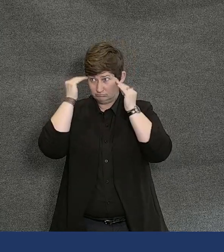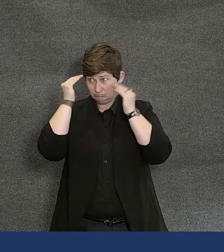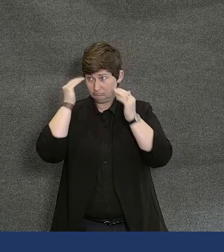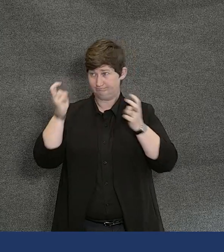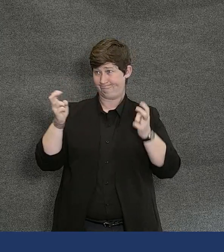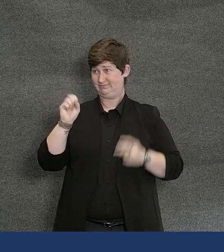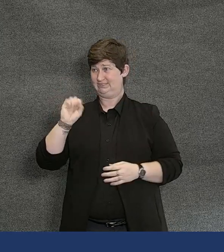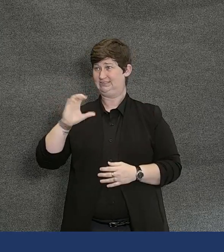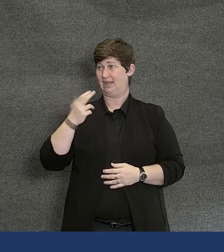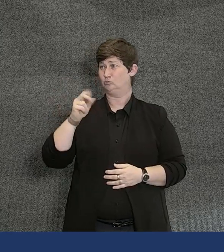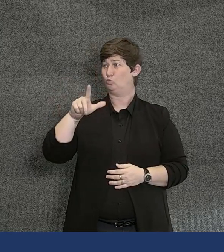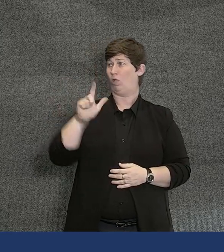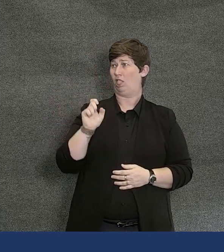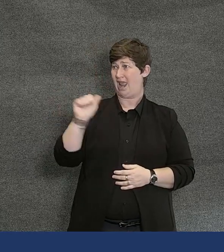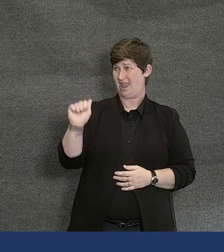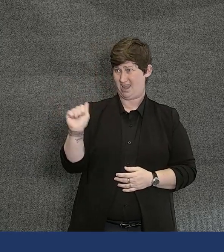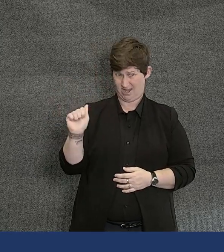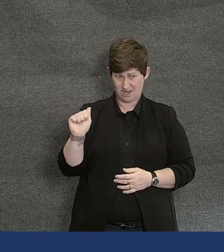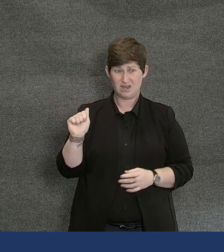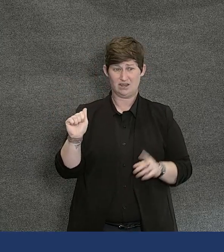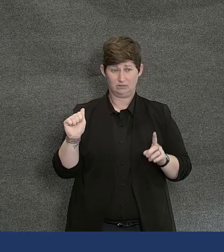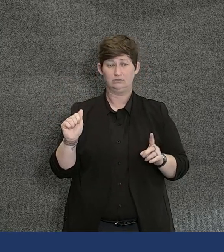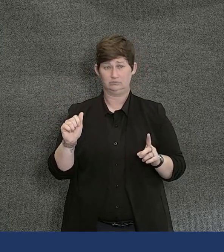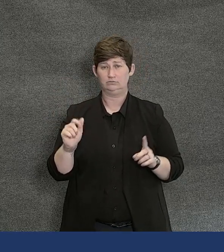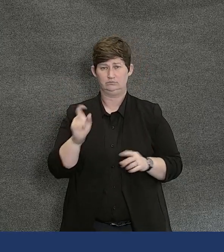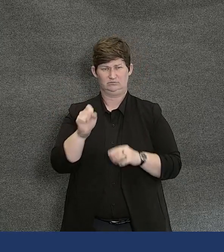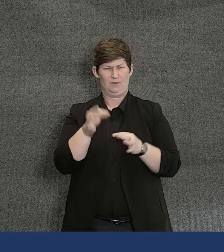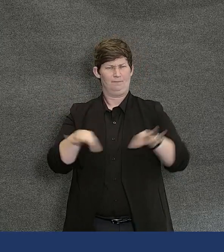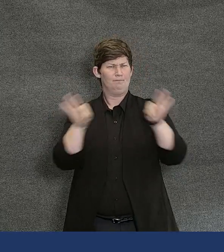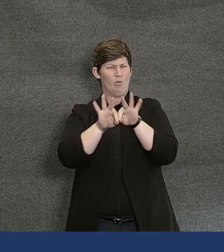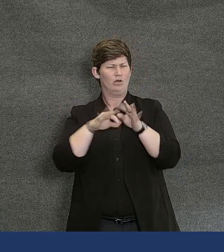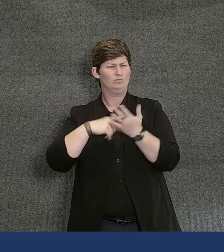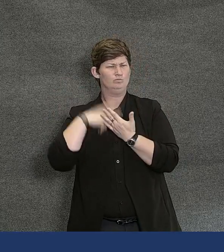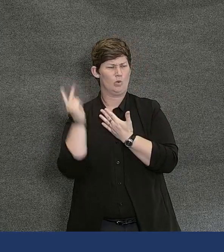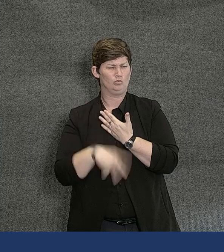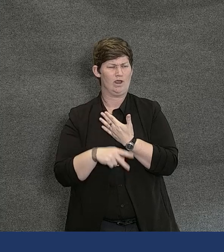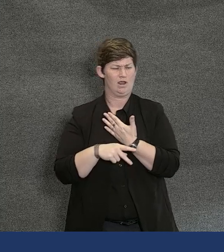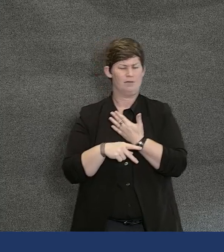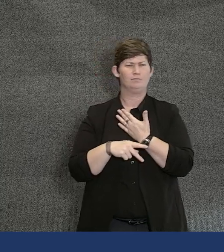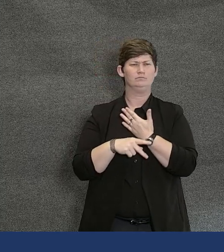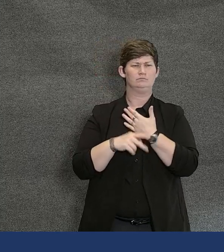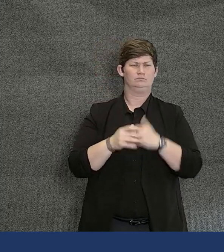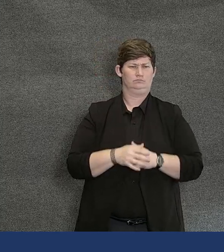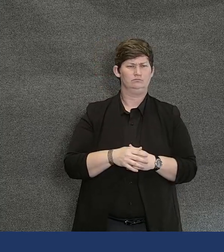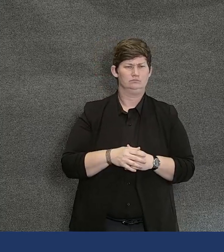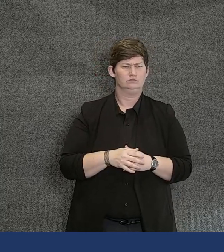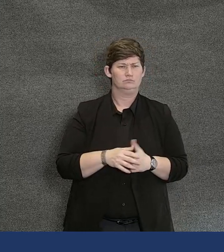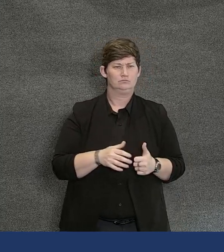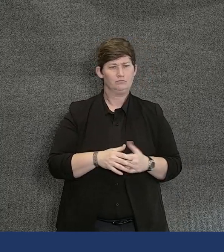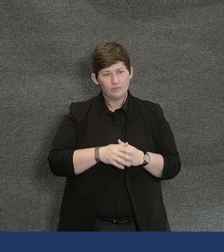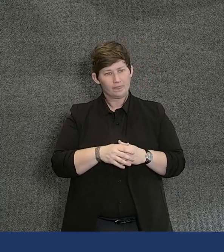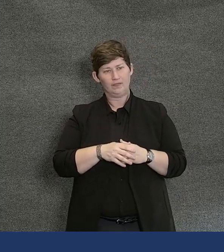Schedule A is an important program, and you should look into it if you haven't heard of it. It helps people with disabilities get work.